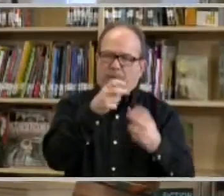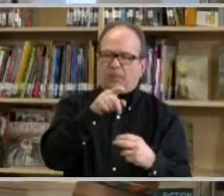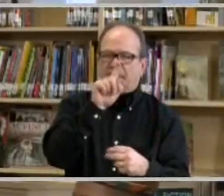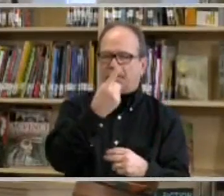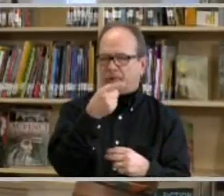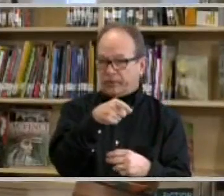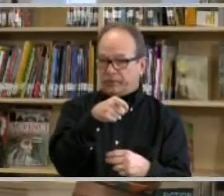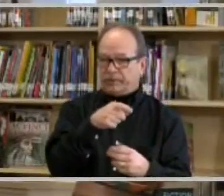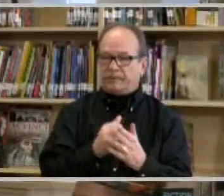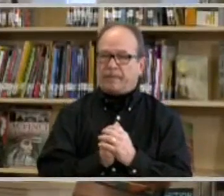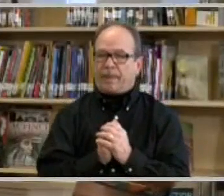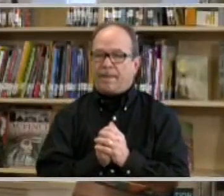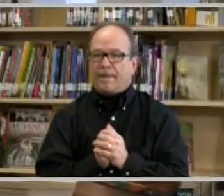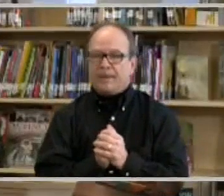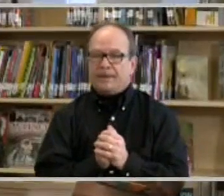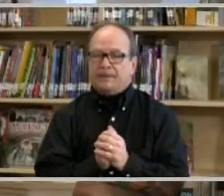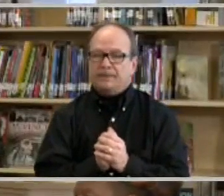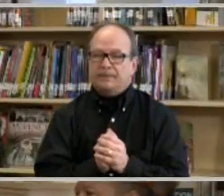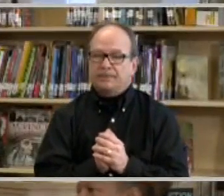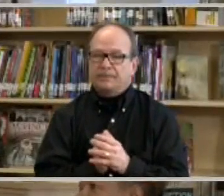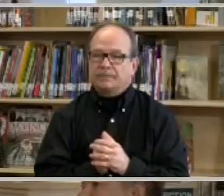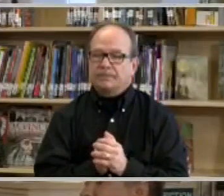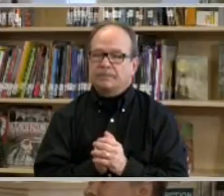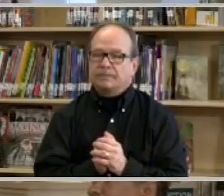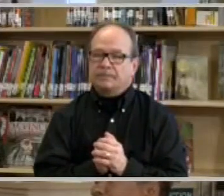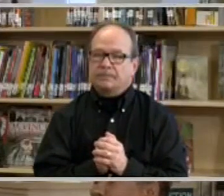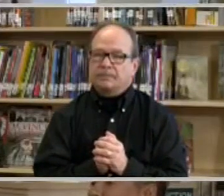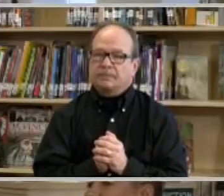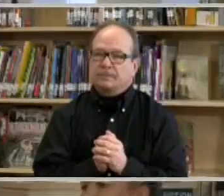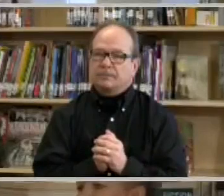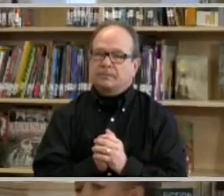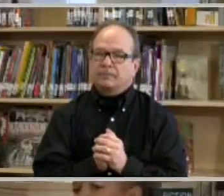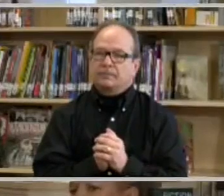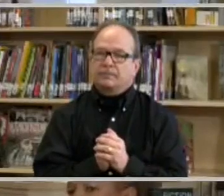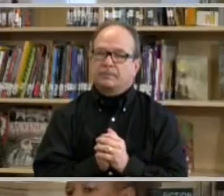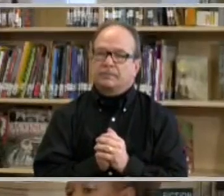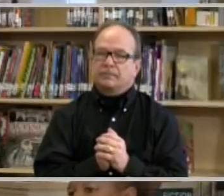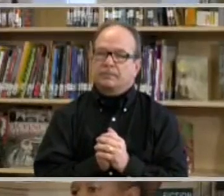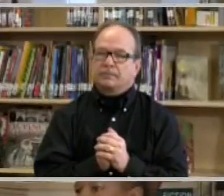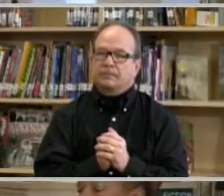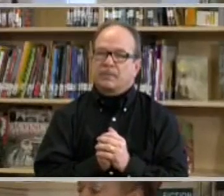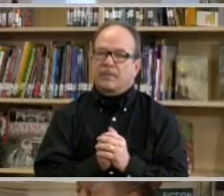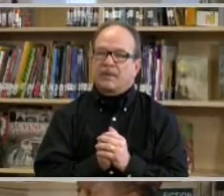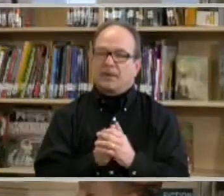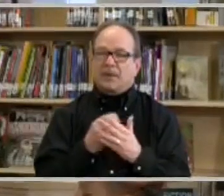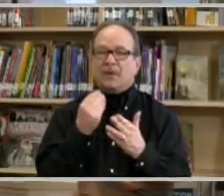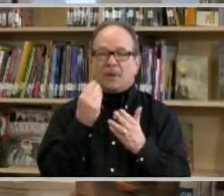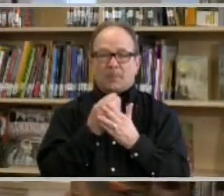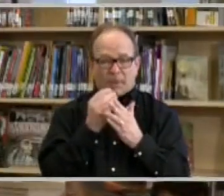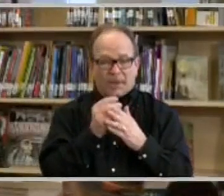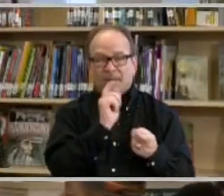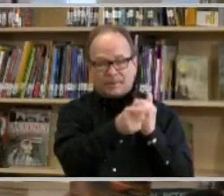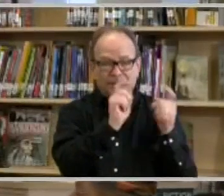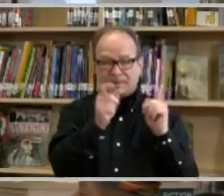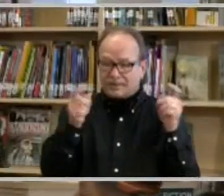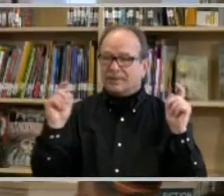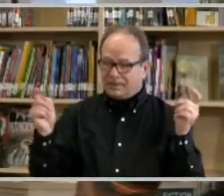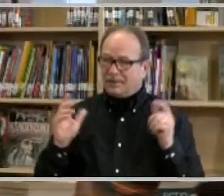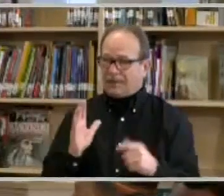AND IF YOU DON'T GET TO THE CAUSE OF IT, THEN YOU ARE GOING TO CONTINUE TO KEEP MASSIVE